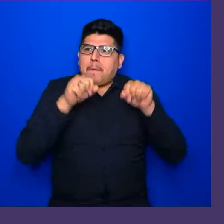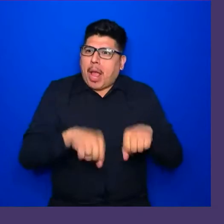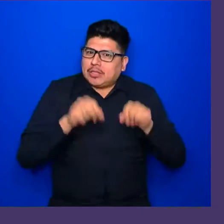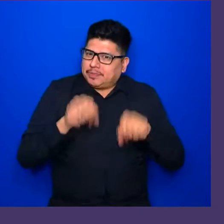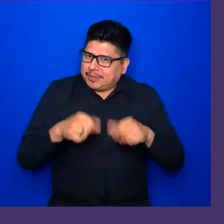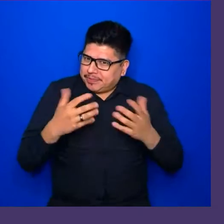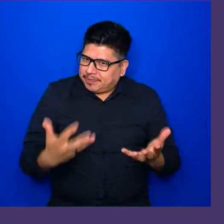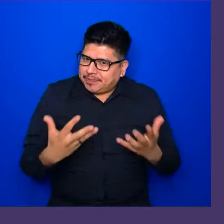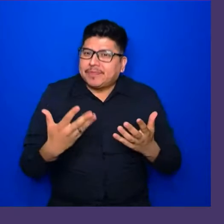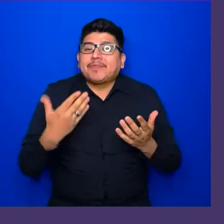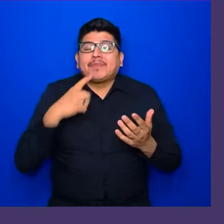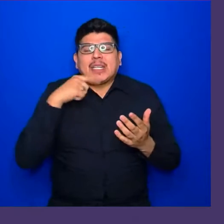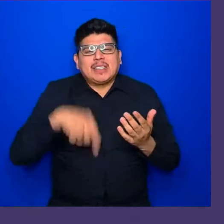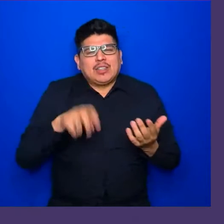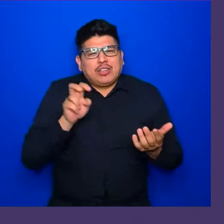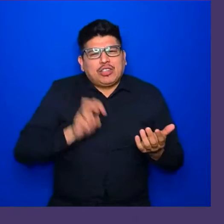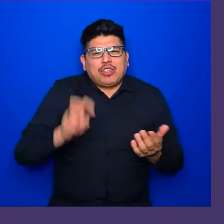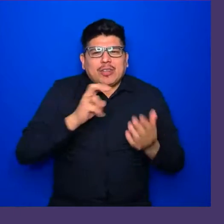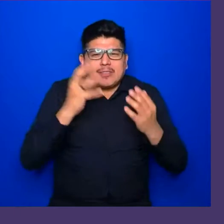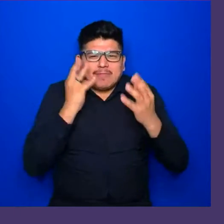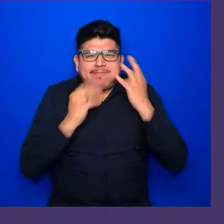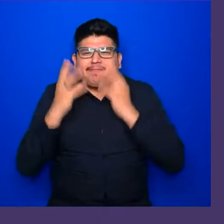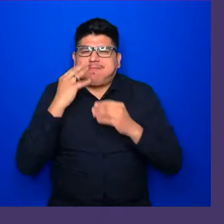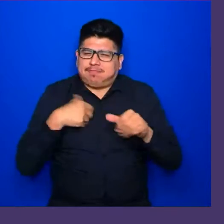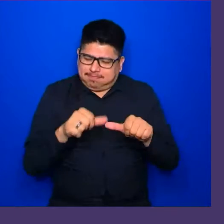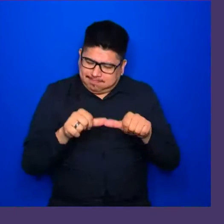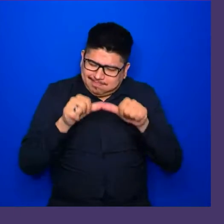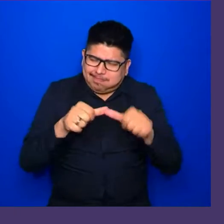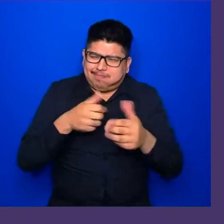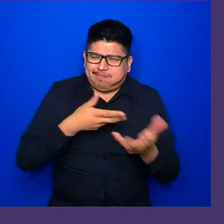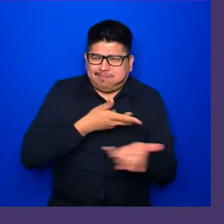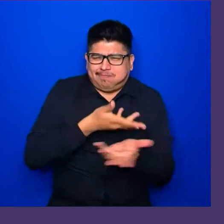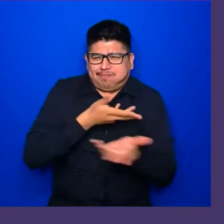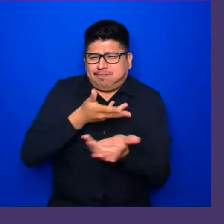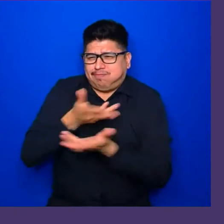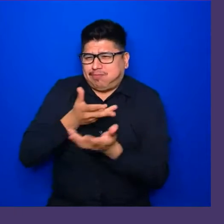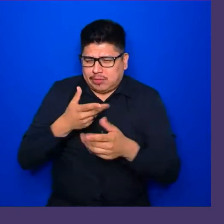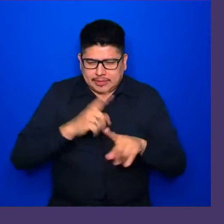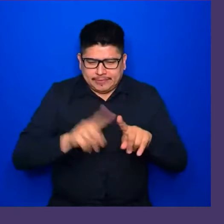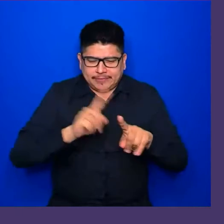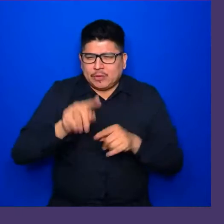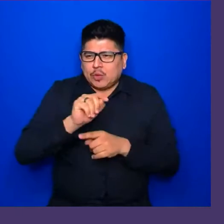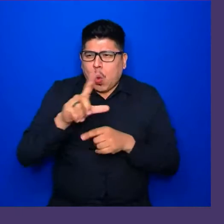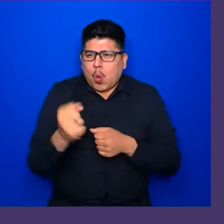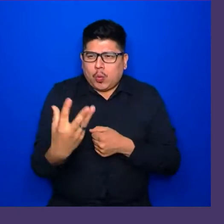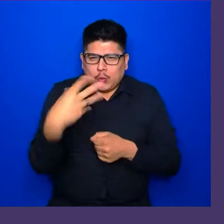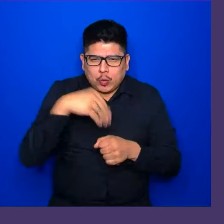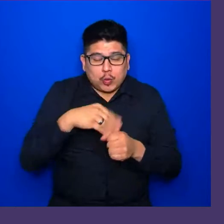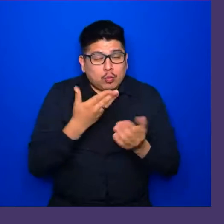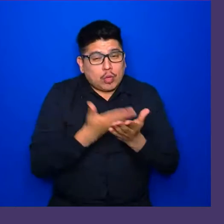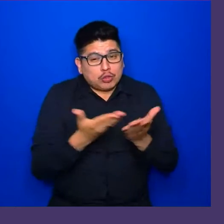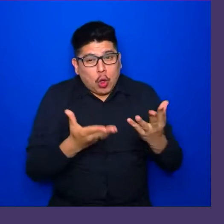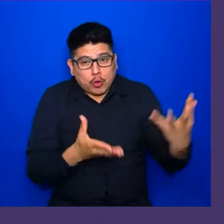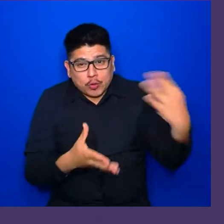We want to continue to engage with you on the tools, on the resources and the technology products that you heard about today.